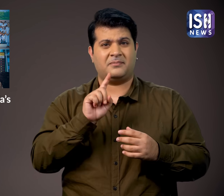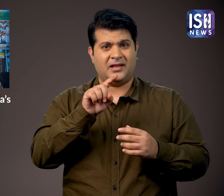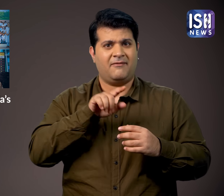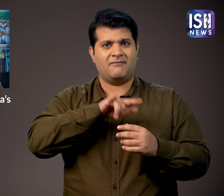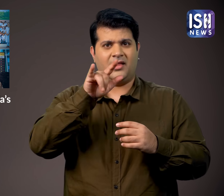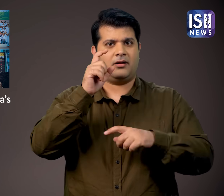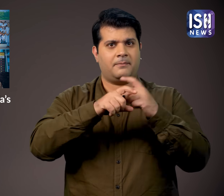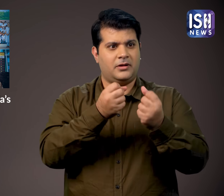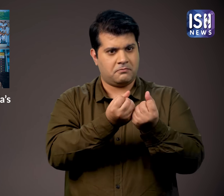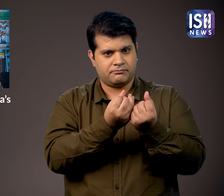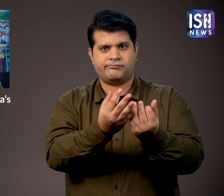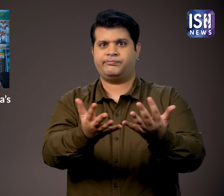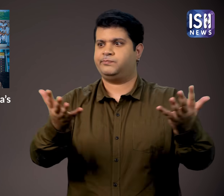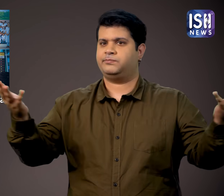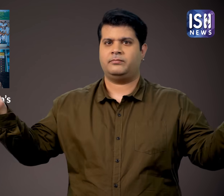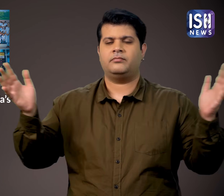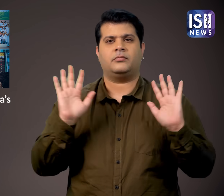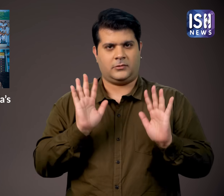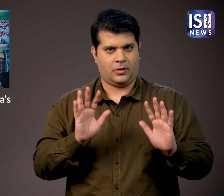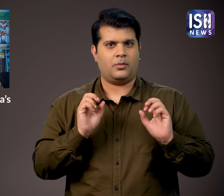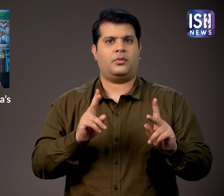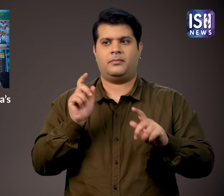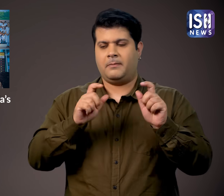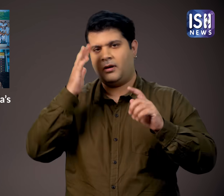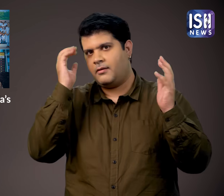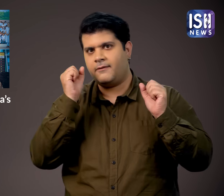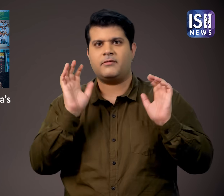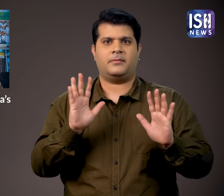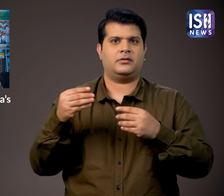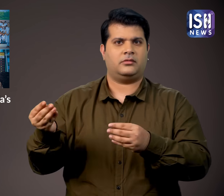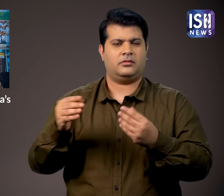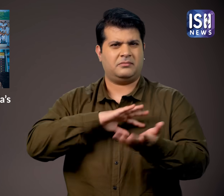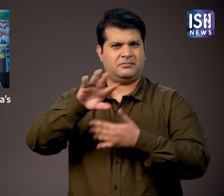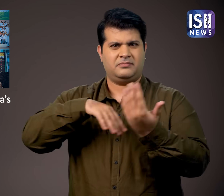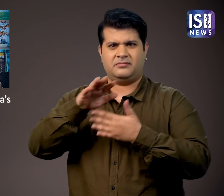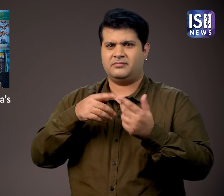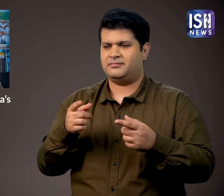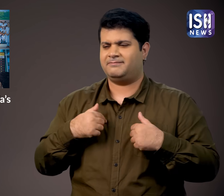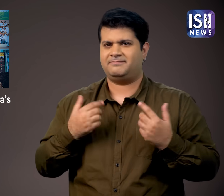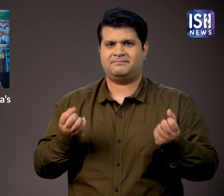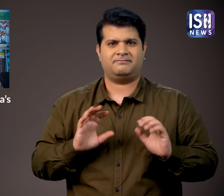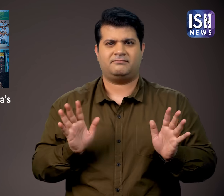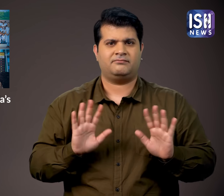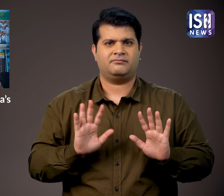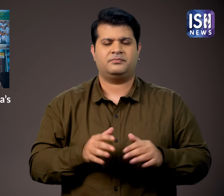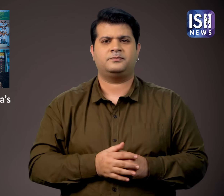He stressed that more airlines are needed to ensure convenience.